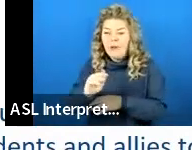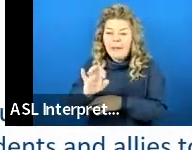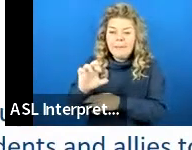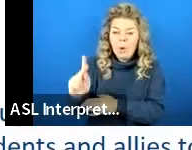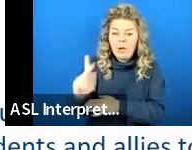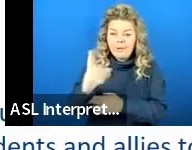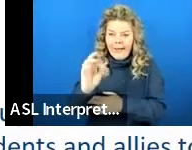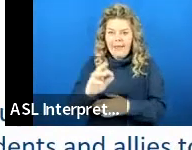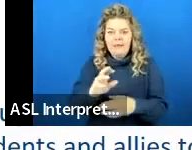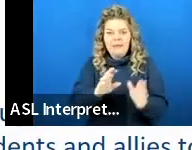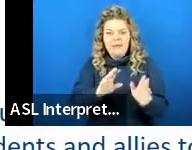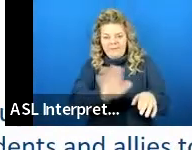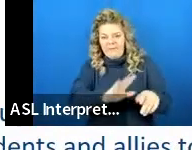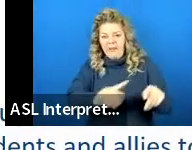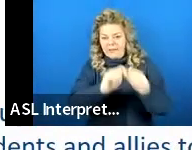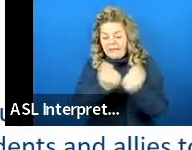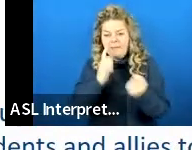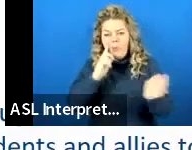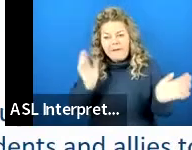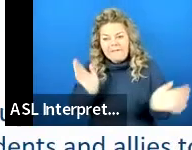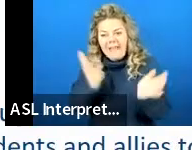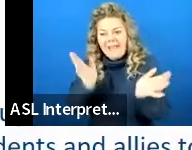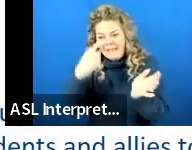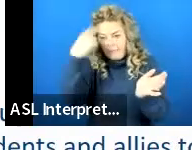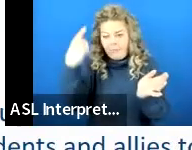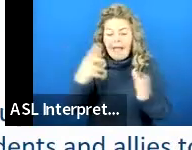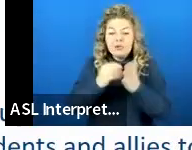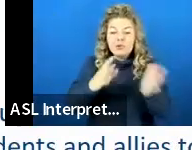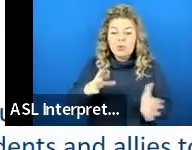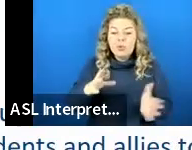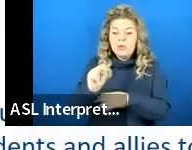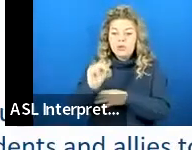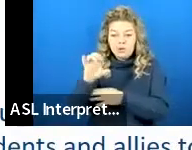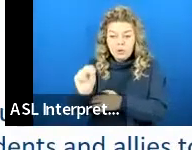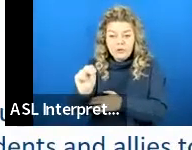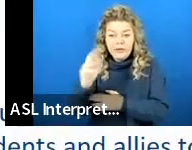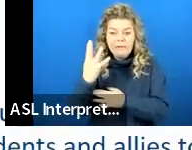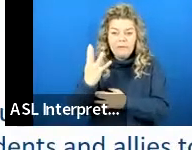for advancing the Black Student Union's four point platform for equitable access.